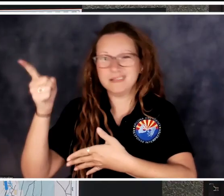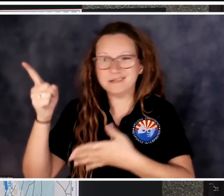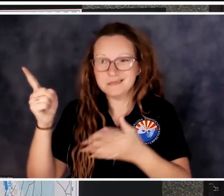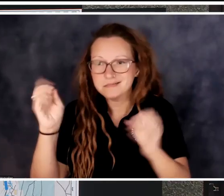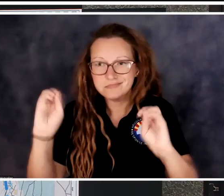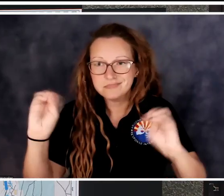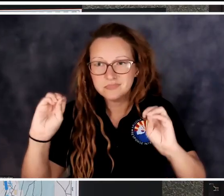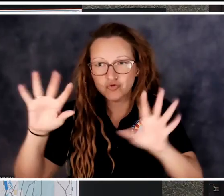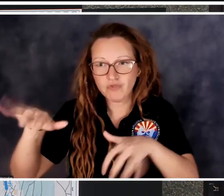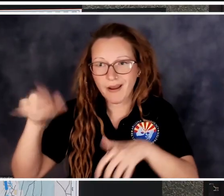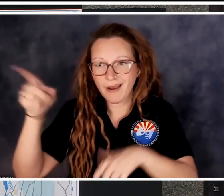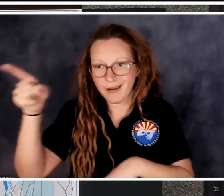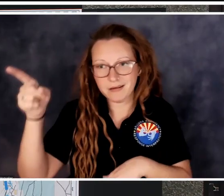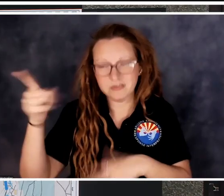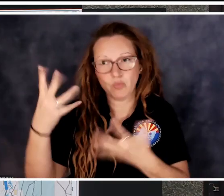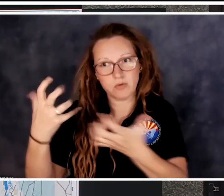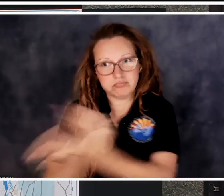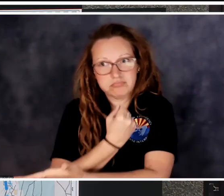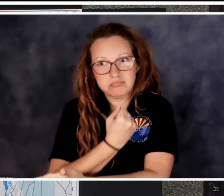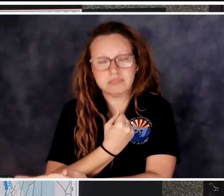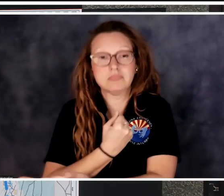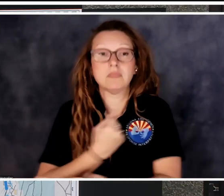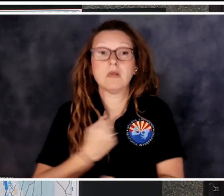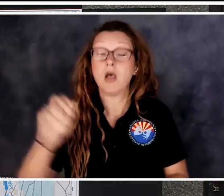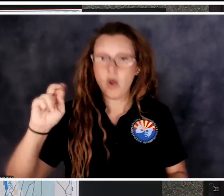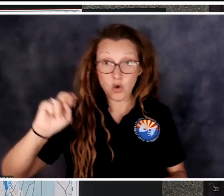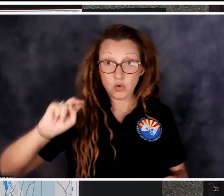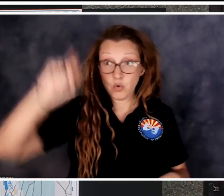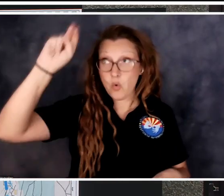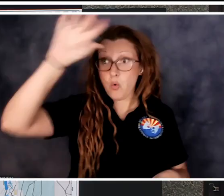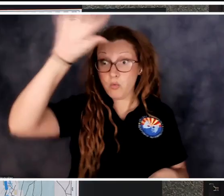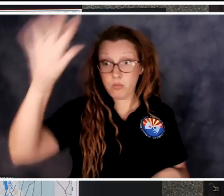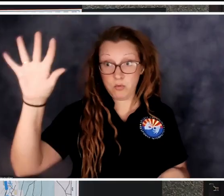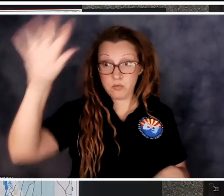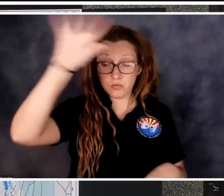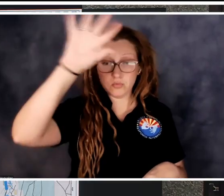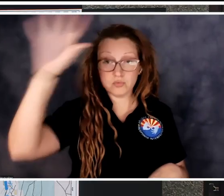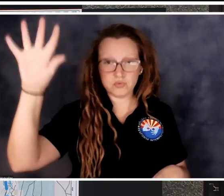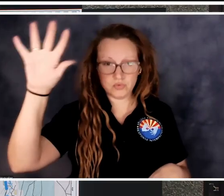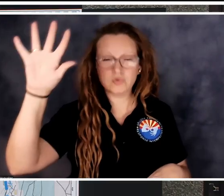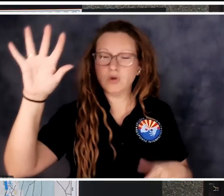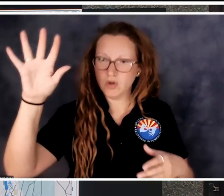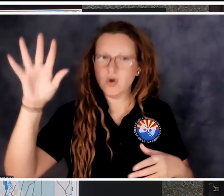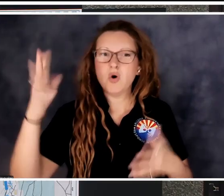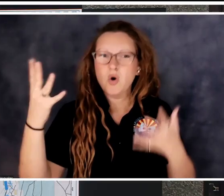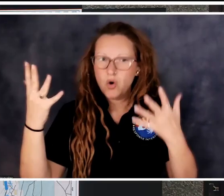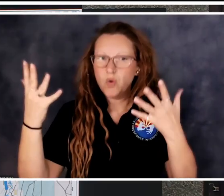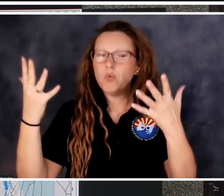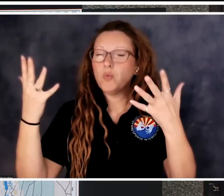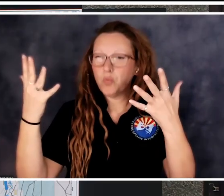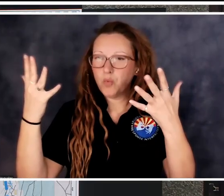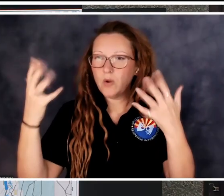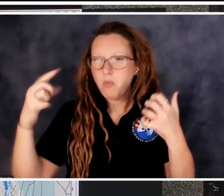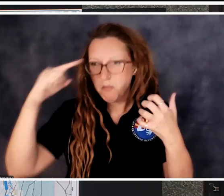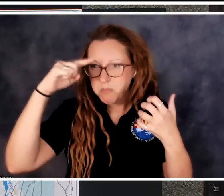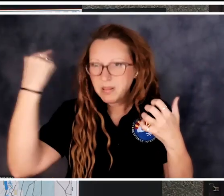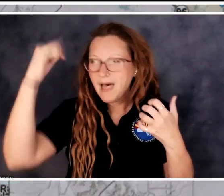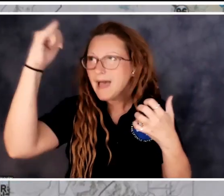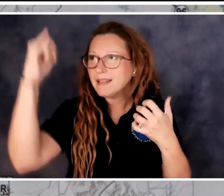since that didn't receive as much precipitation. Does give us an opportunity on the northern part of the fire to start tying things in